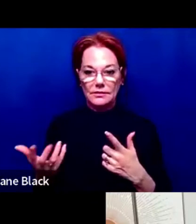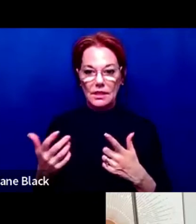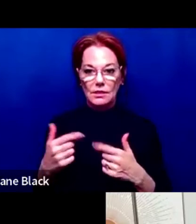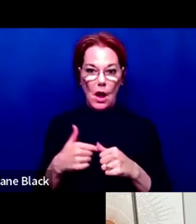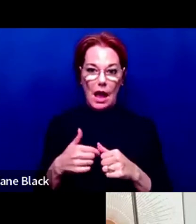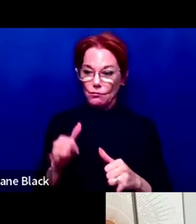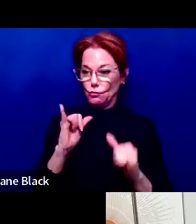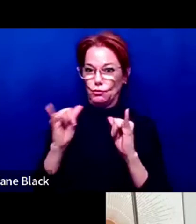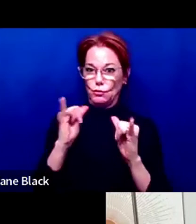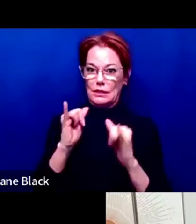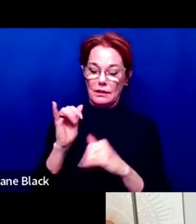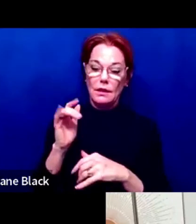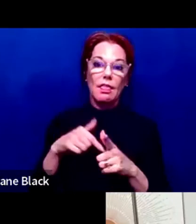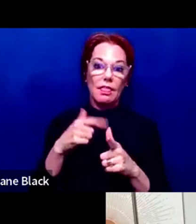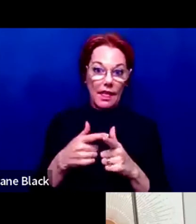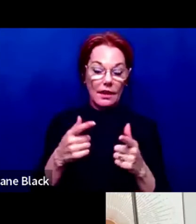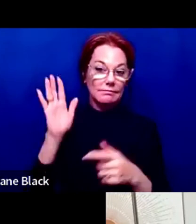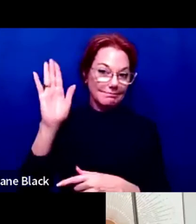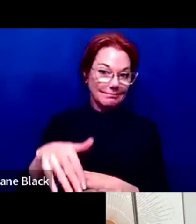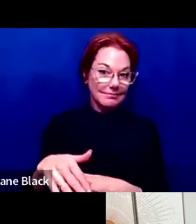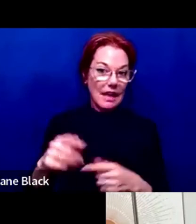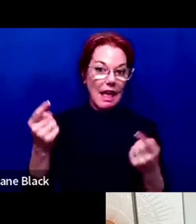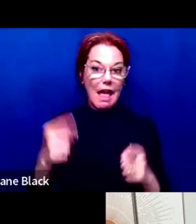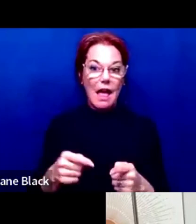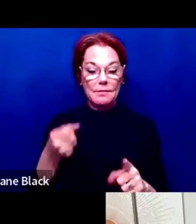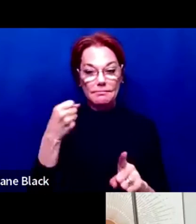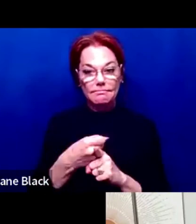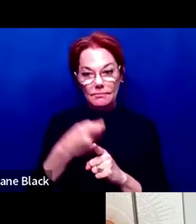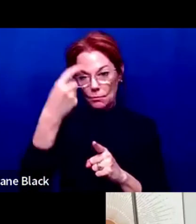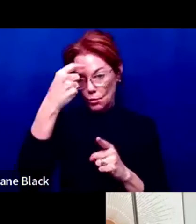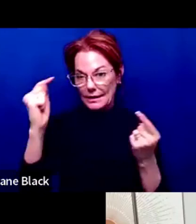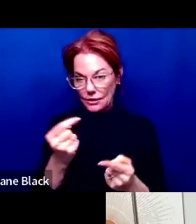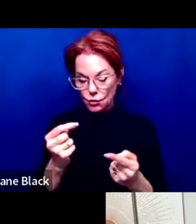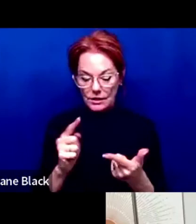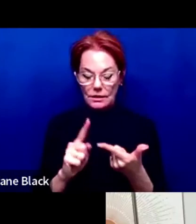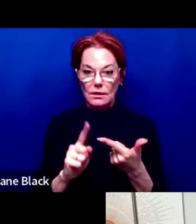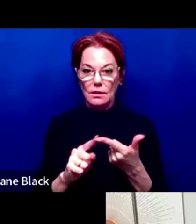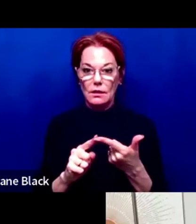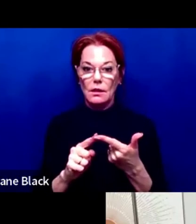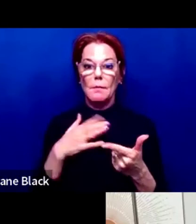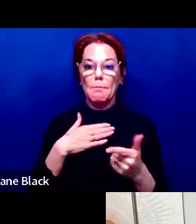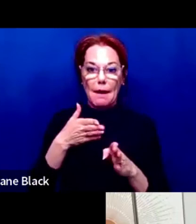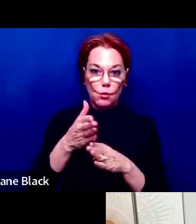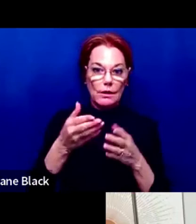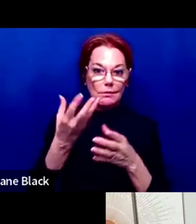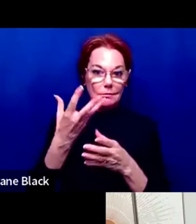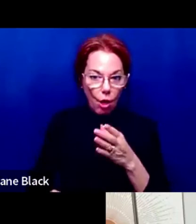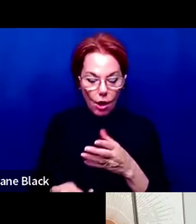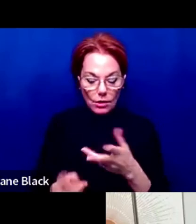had the loss, my career, that's where the co-occurring thing started, where it was, I drank because I was mad. And I was mad